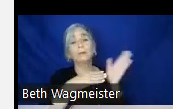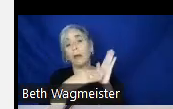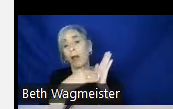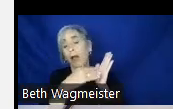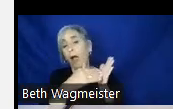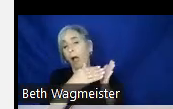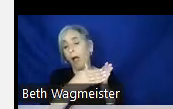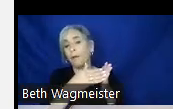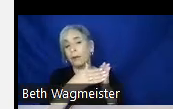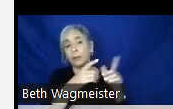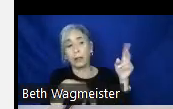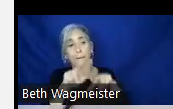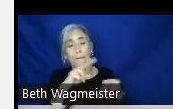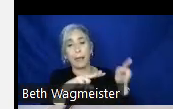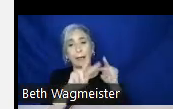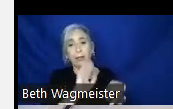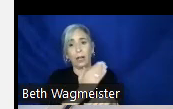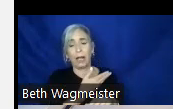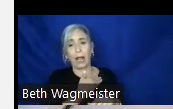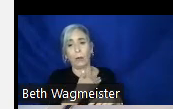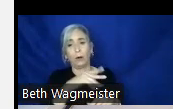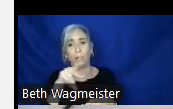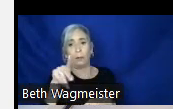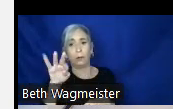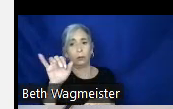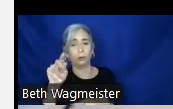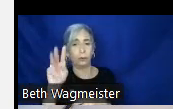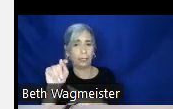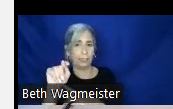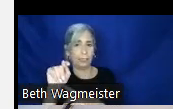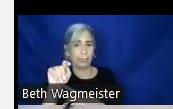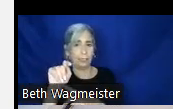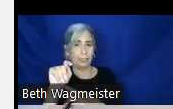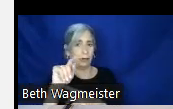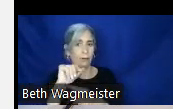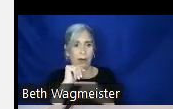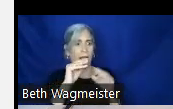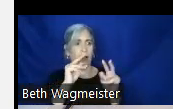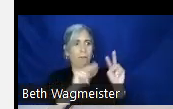monitoring of procurement. I won't say that we're monitoring everything that happens in procurement,